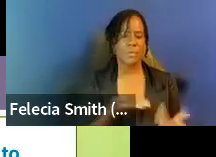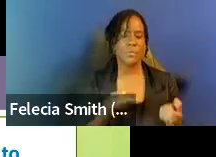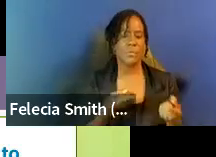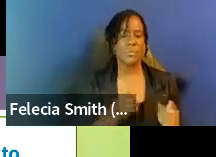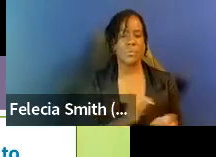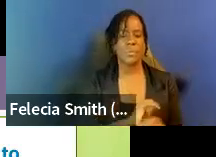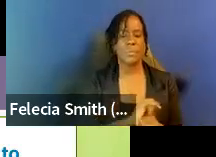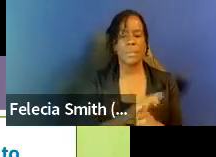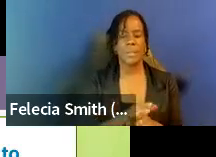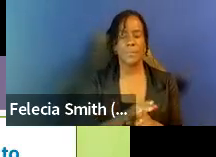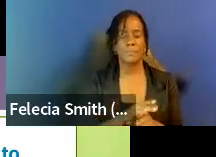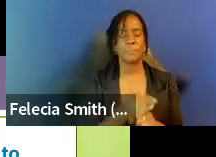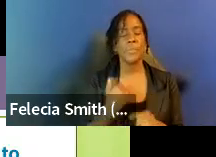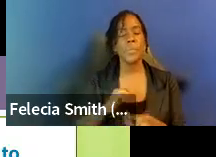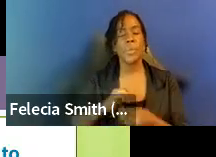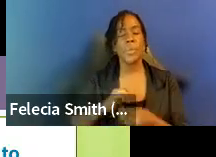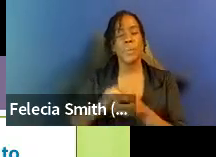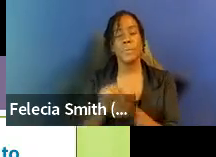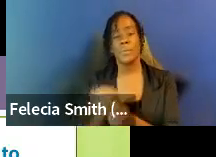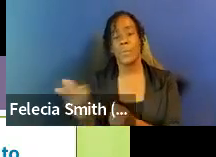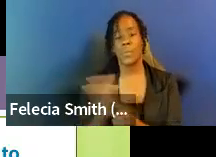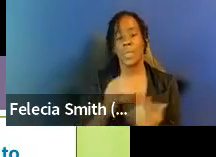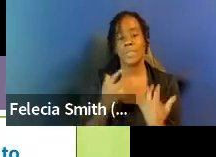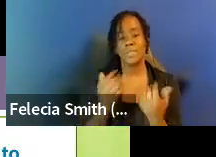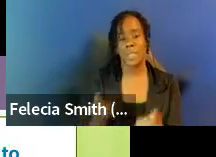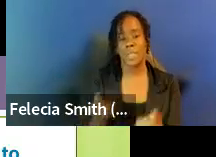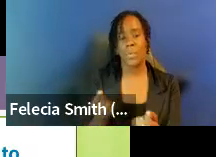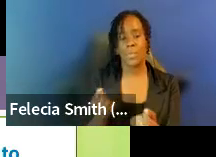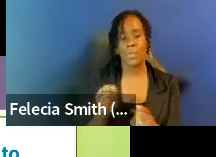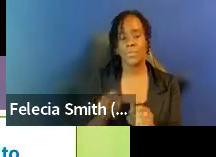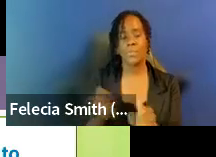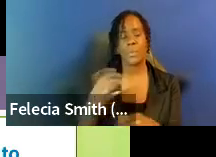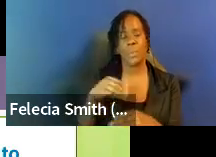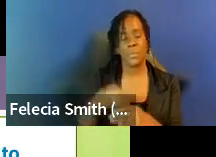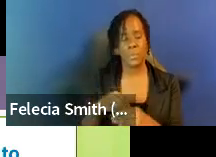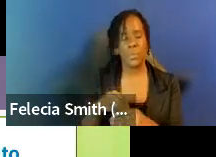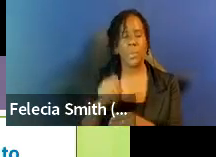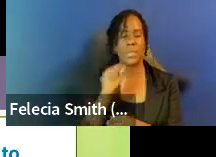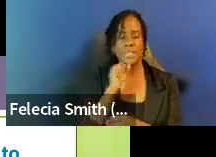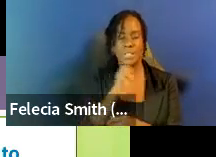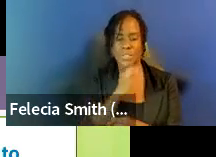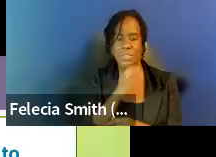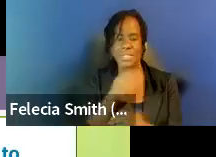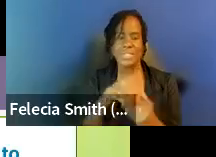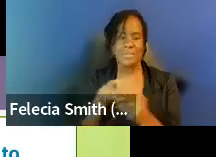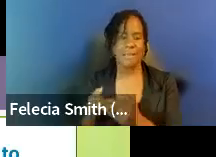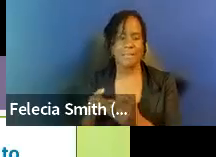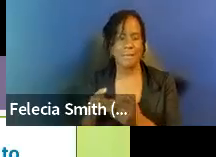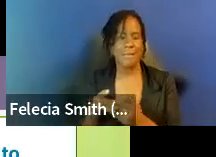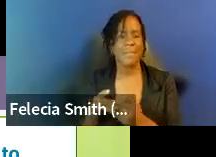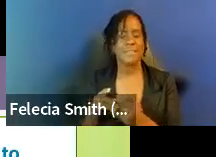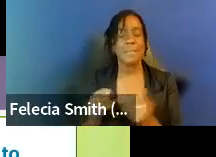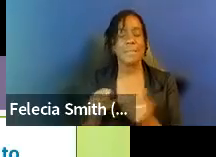deafblind. Older adults were another population that underutilized telehealth during the pandemic. We partnered with